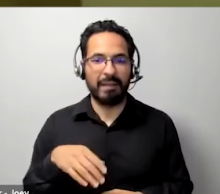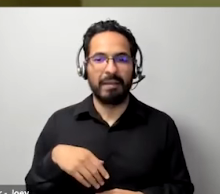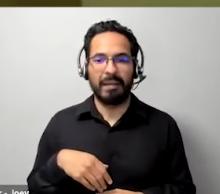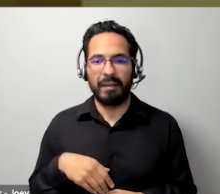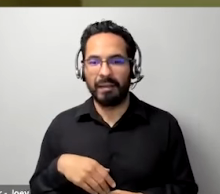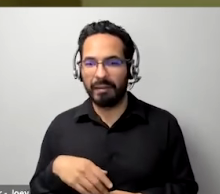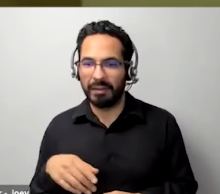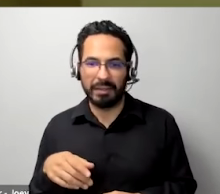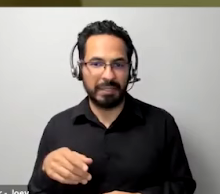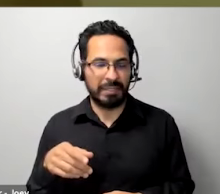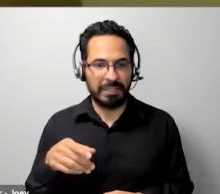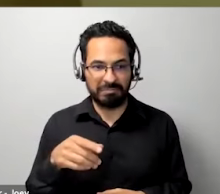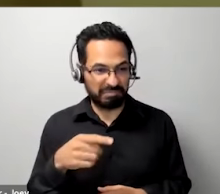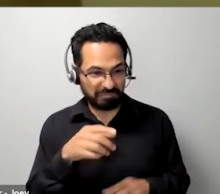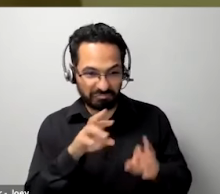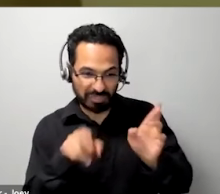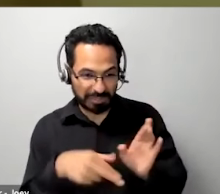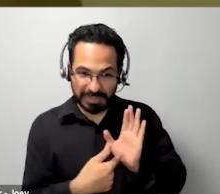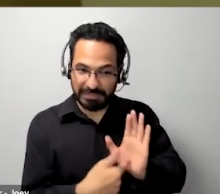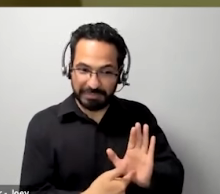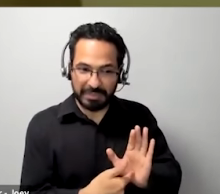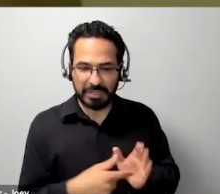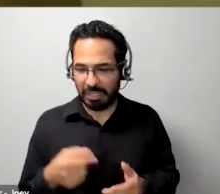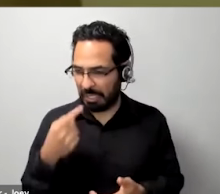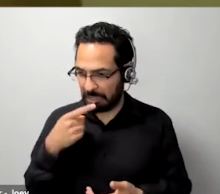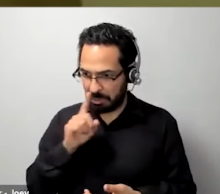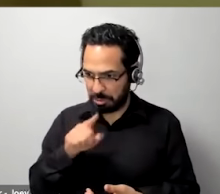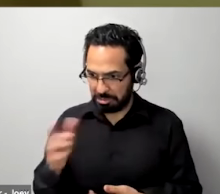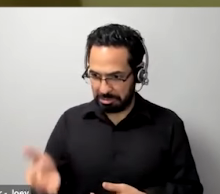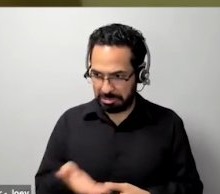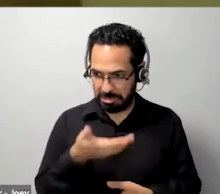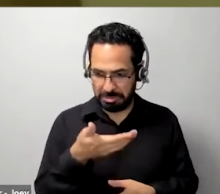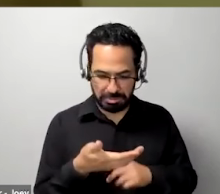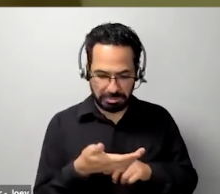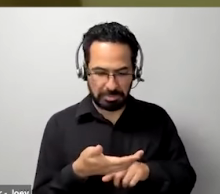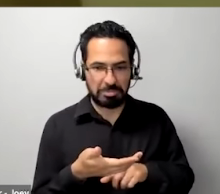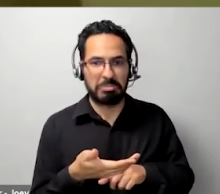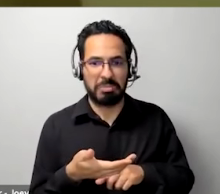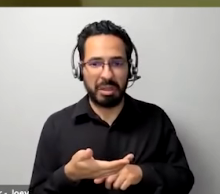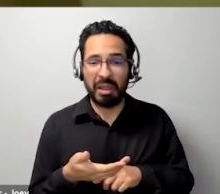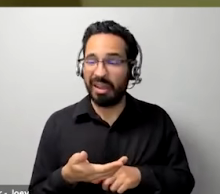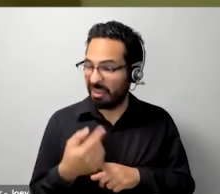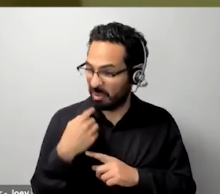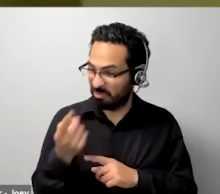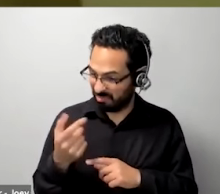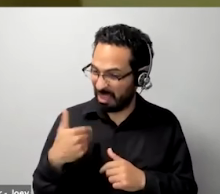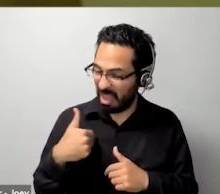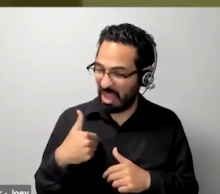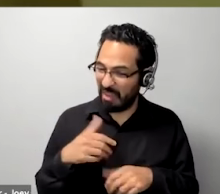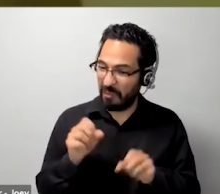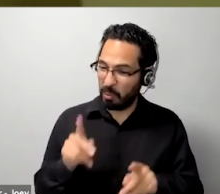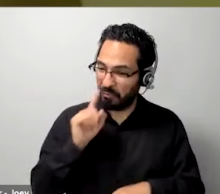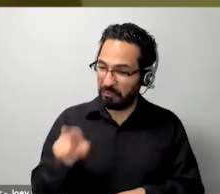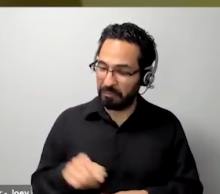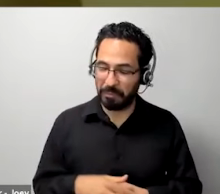like, "Hey, could you just look at my resume?" And I was like, "Sure." I was like, "I think I got a job for you." So I would say,